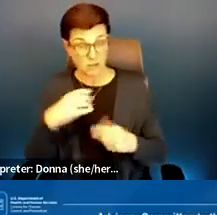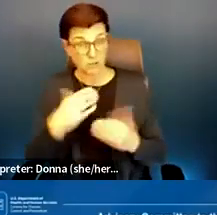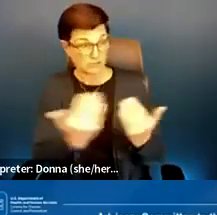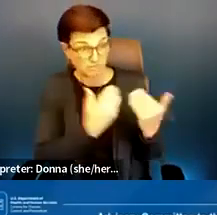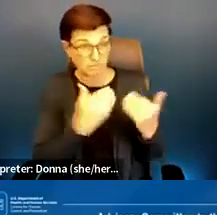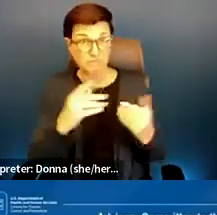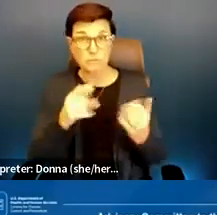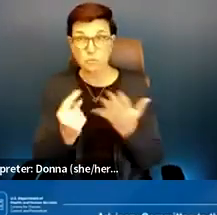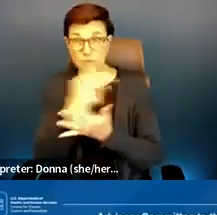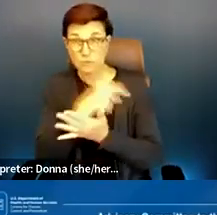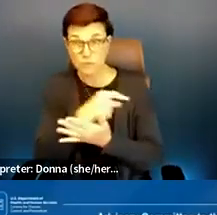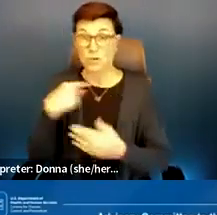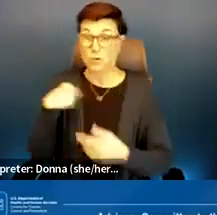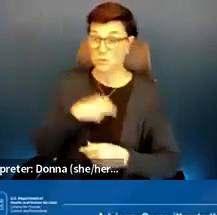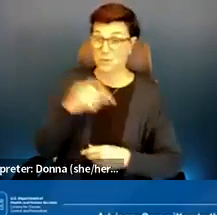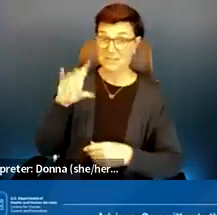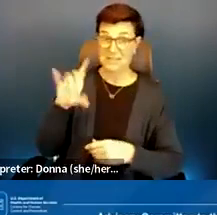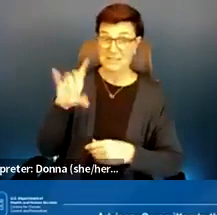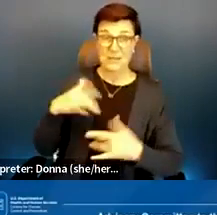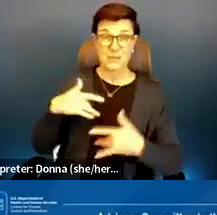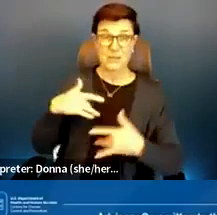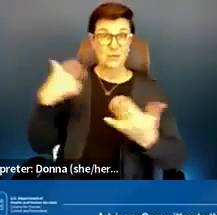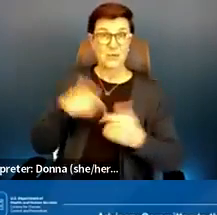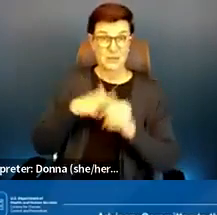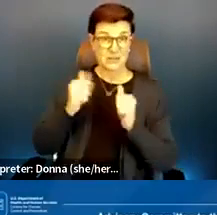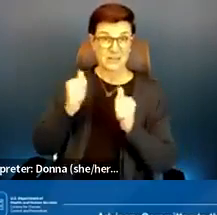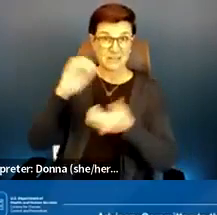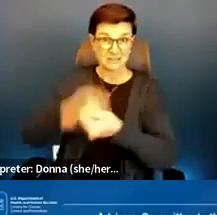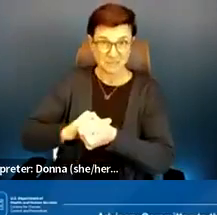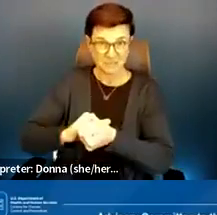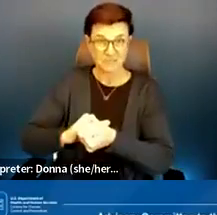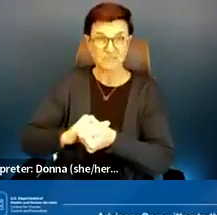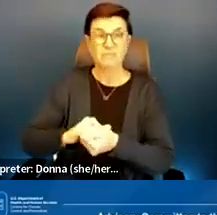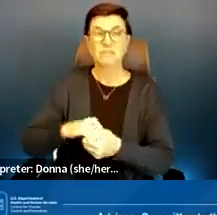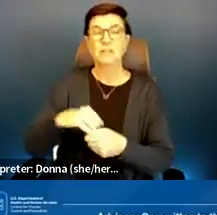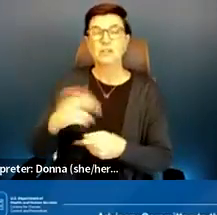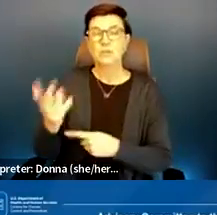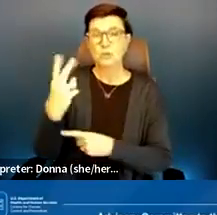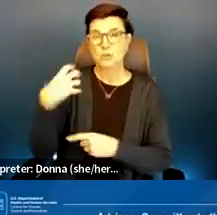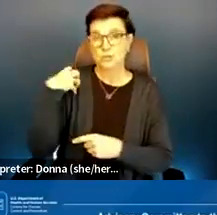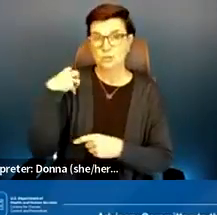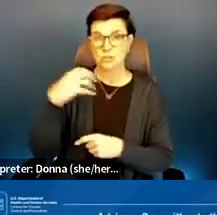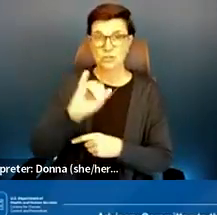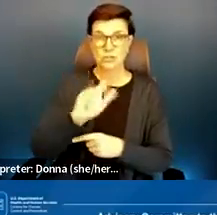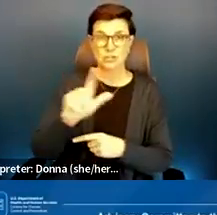of its laboratory policies, practices, and systems under the direction of co-chairs, Drs. Jill Taylor and Josh Sharfstein.